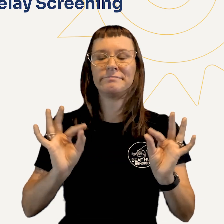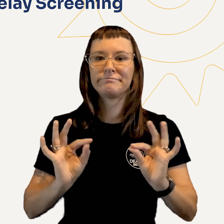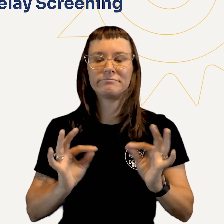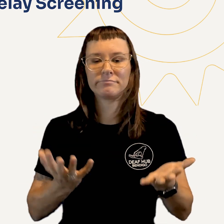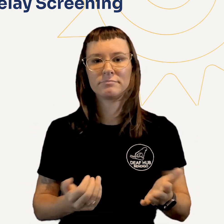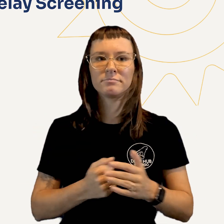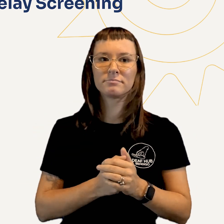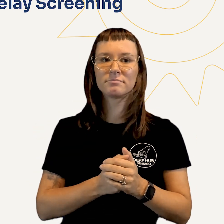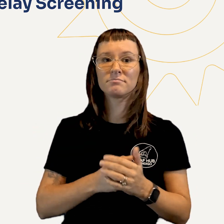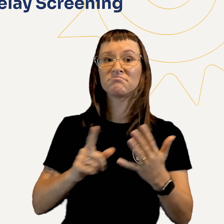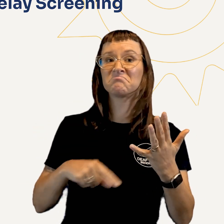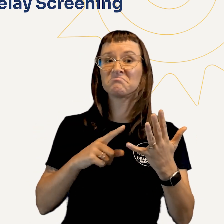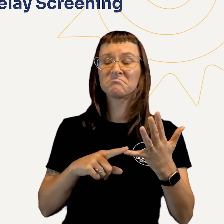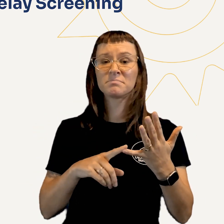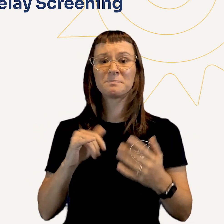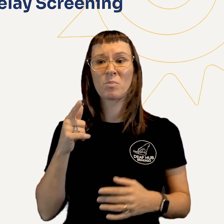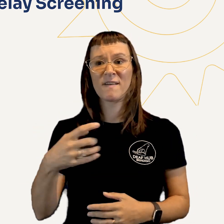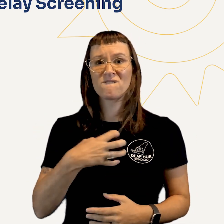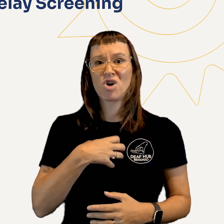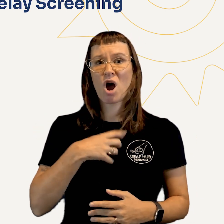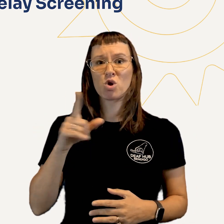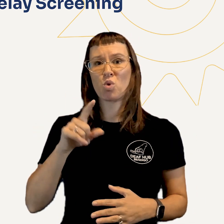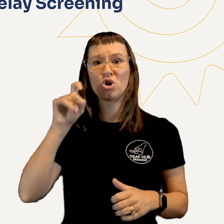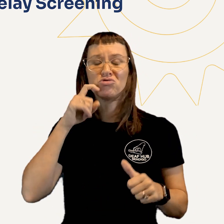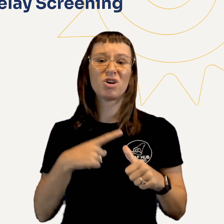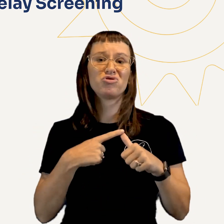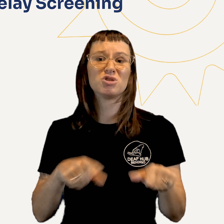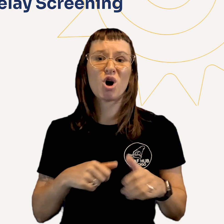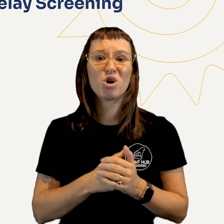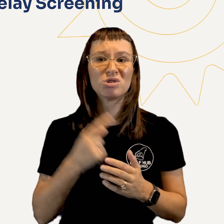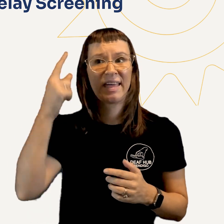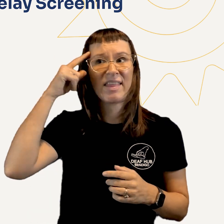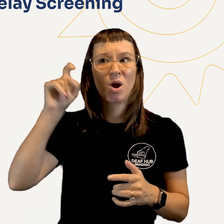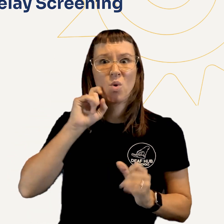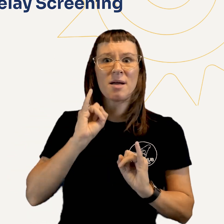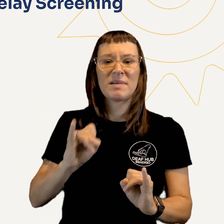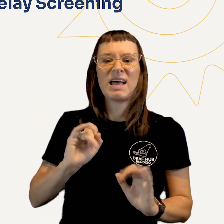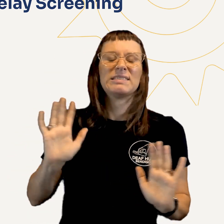5- They're scared of what the test result might be. 6- They don't have a nurse or doctor they